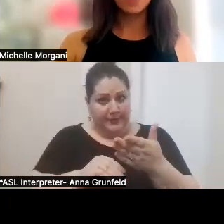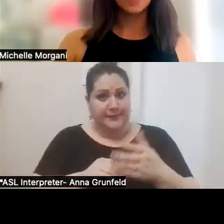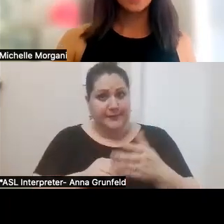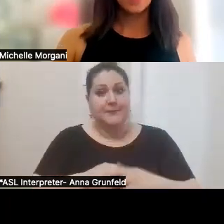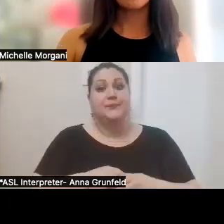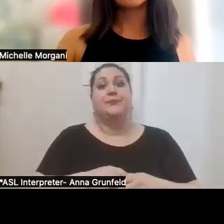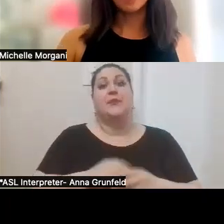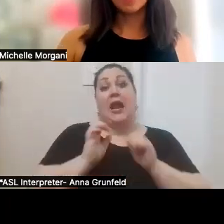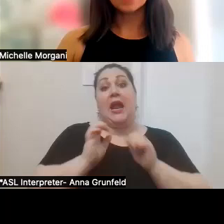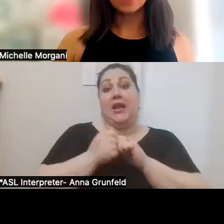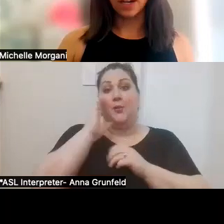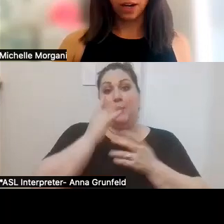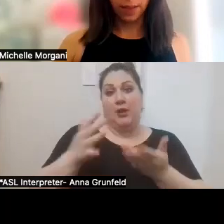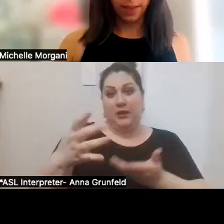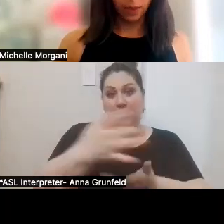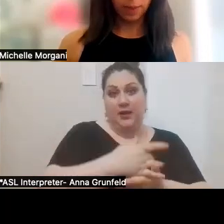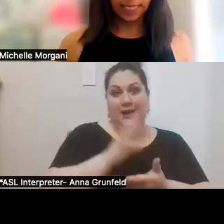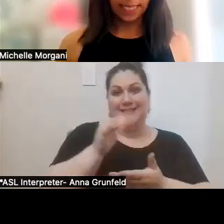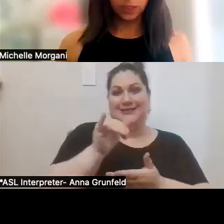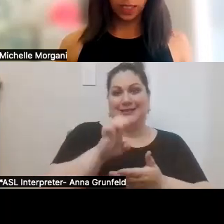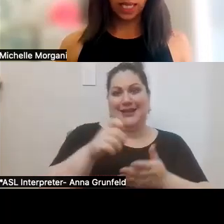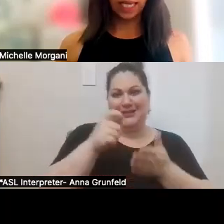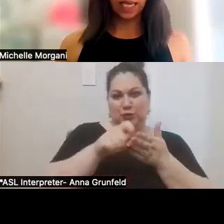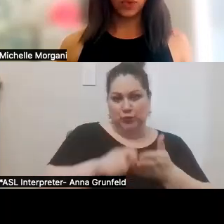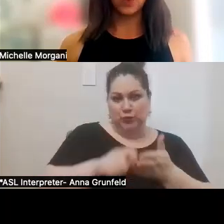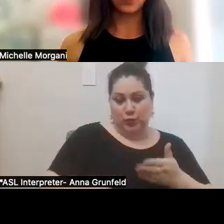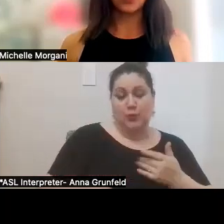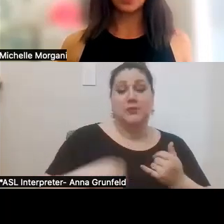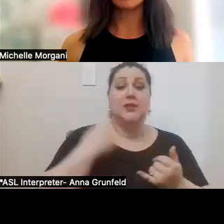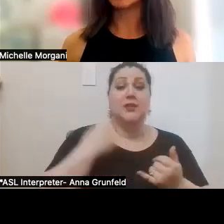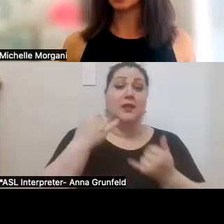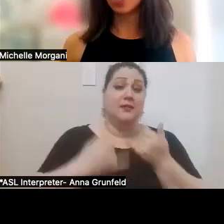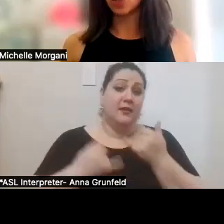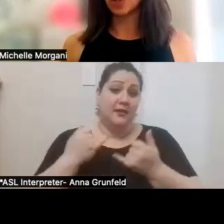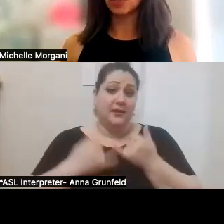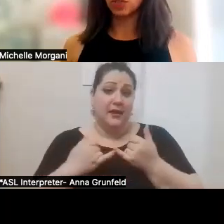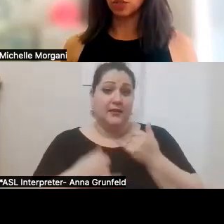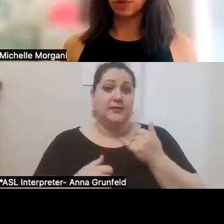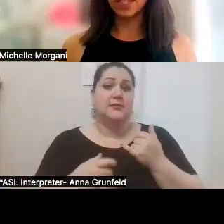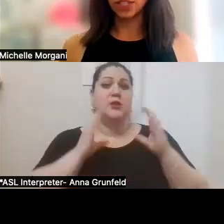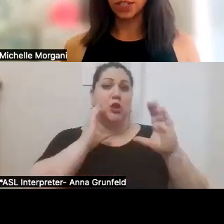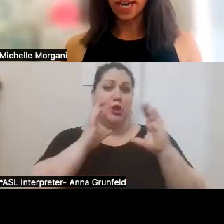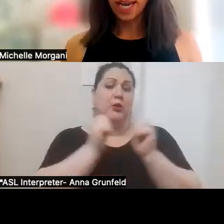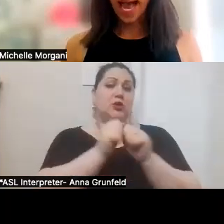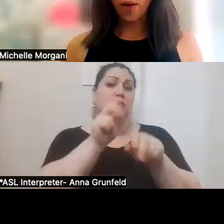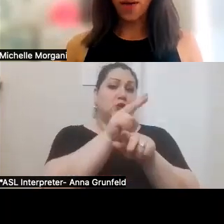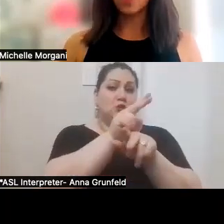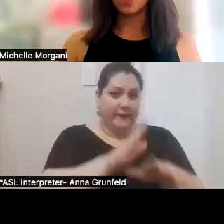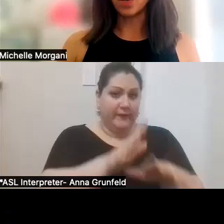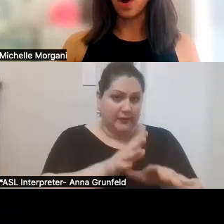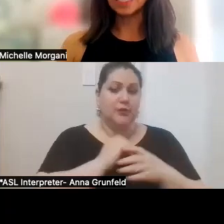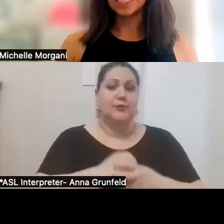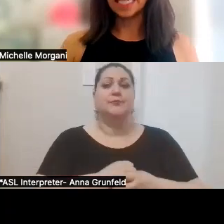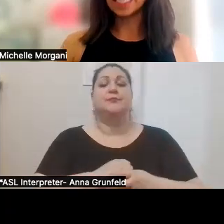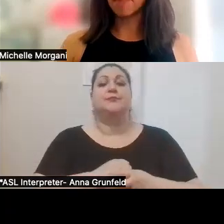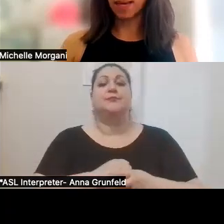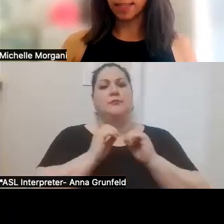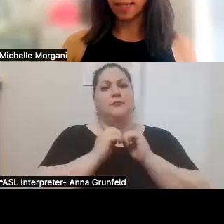And then lastly, the other piece is really thinking through the communication with their supervisor, how that will look on a day-to-day basis,